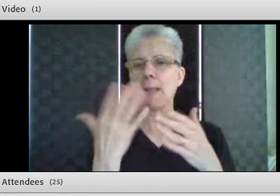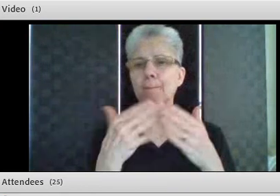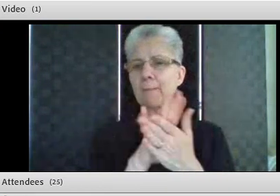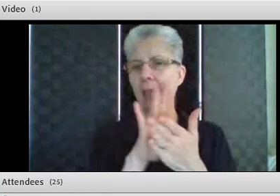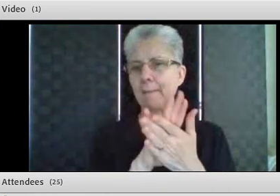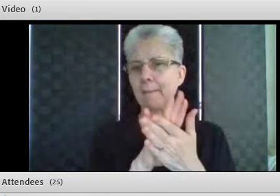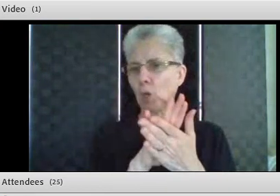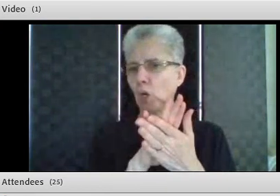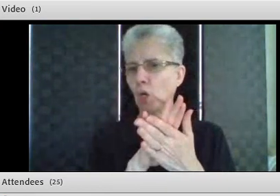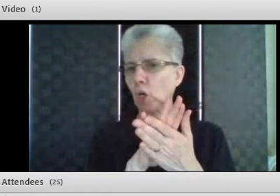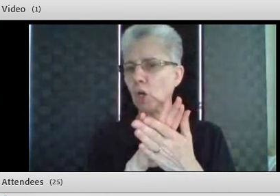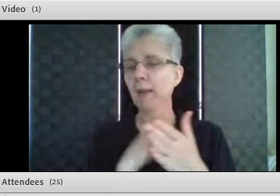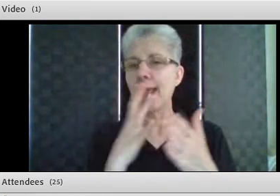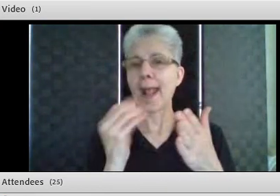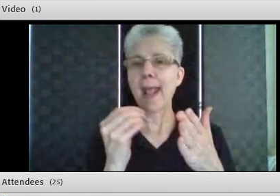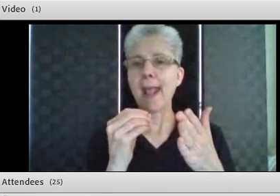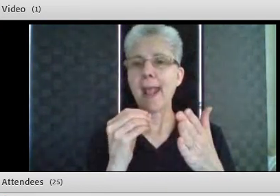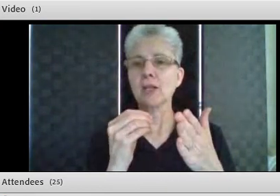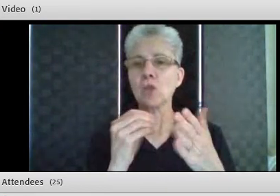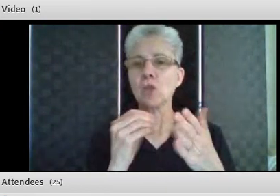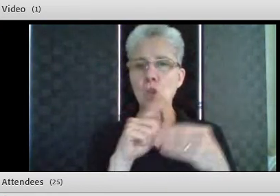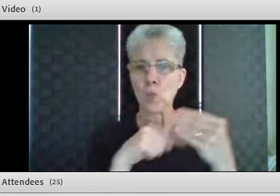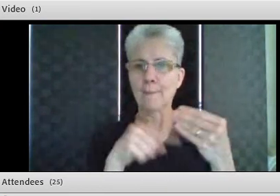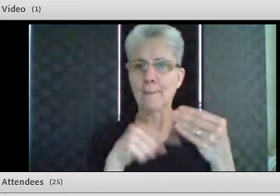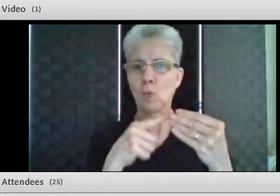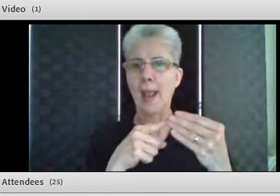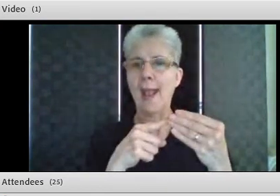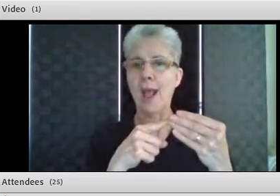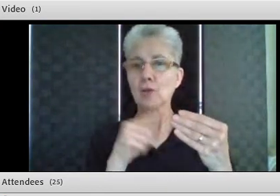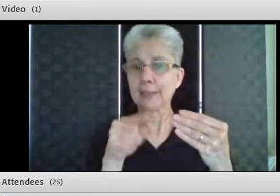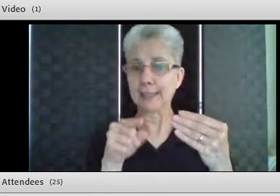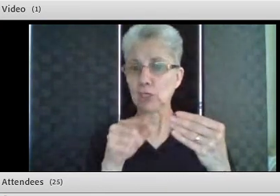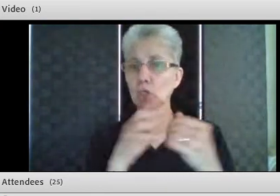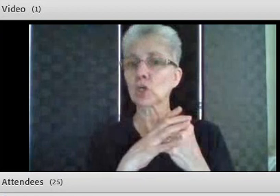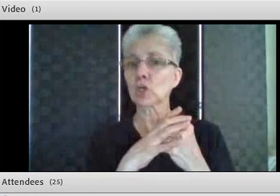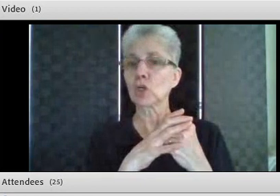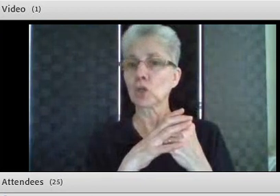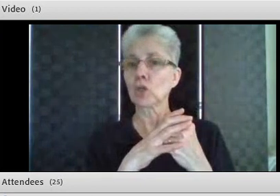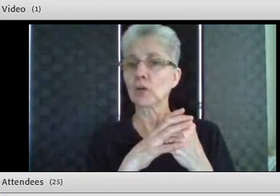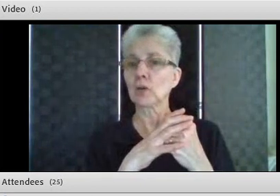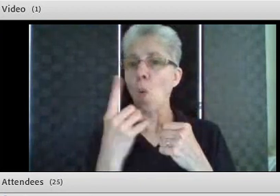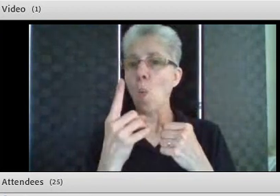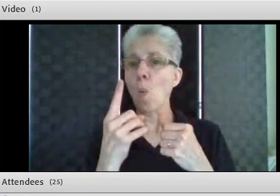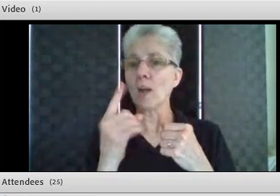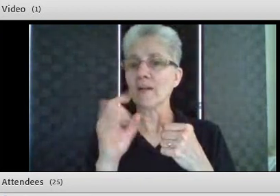and if you take a little piece of paper